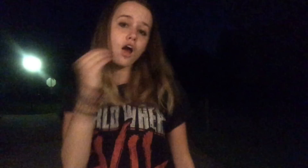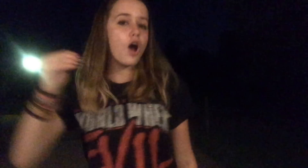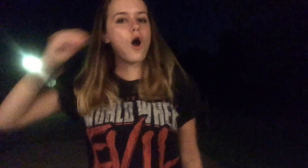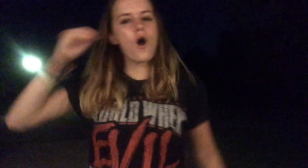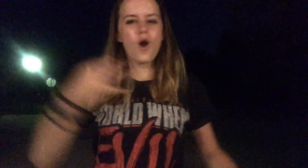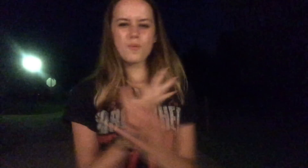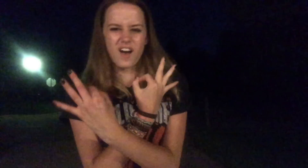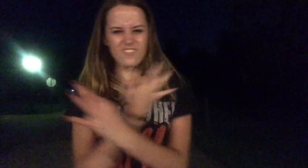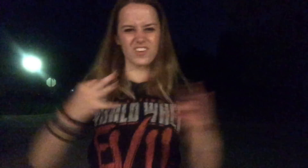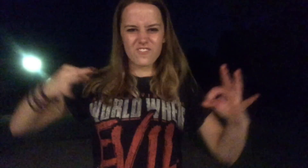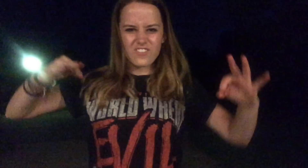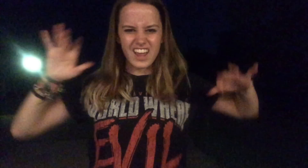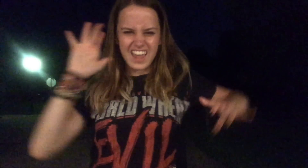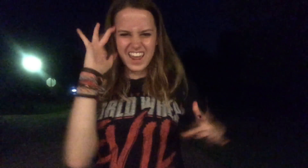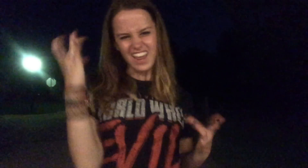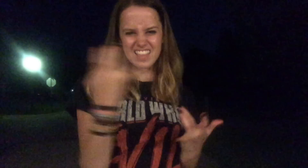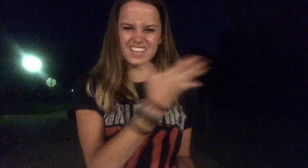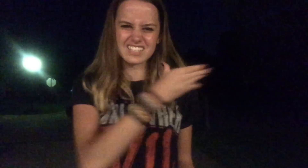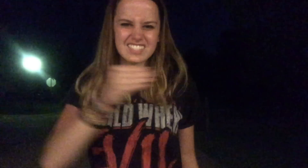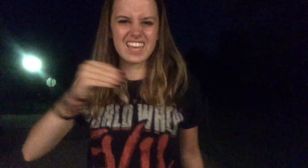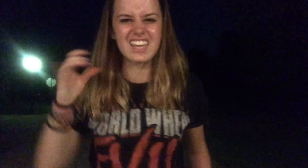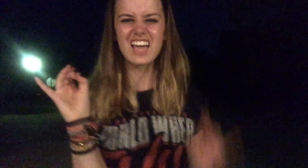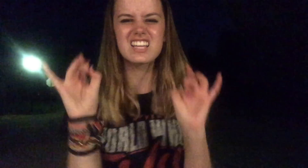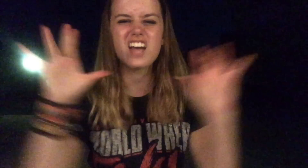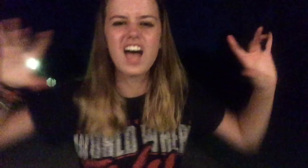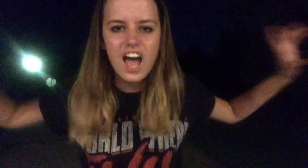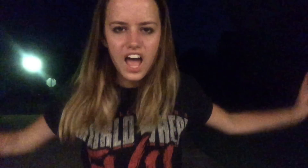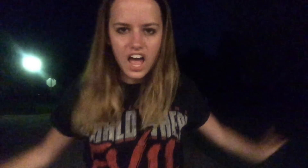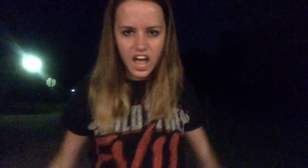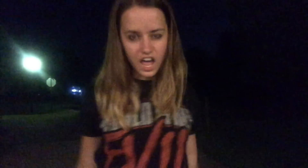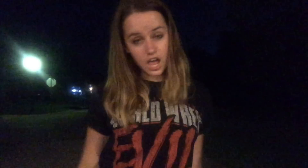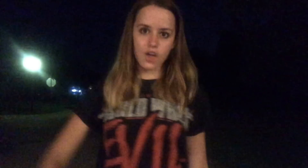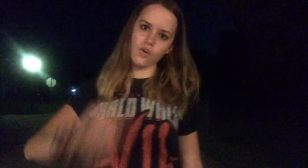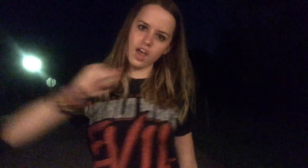Home of the free, the sick, and depraved